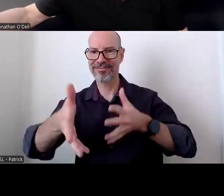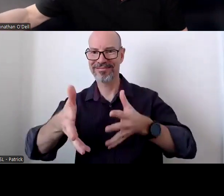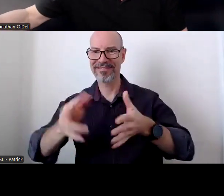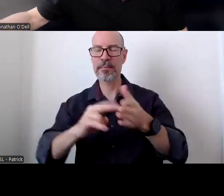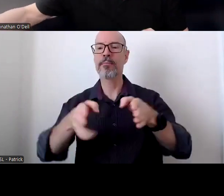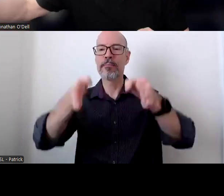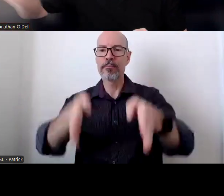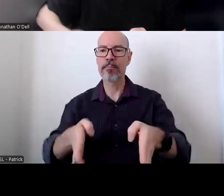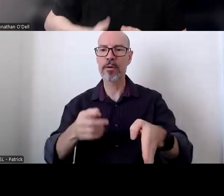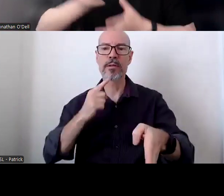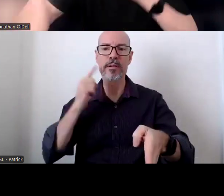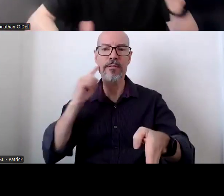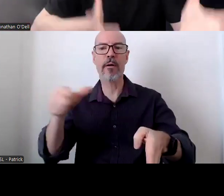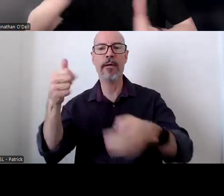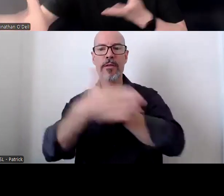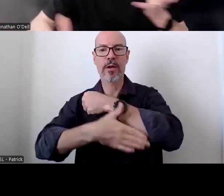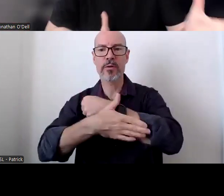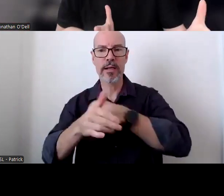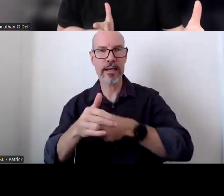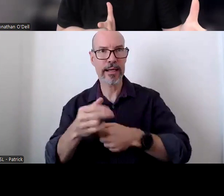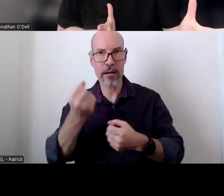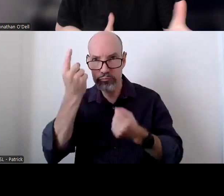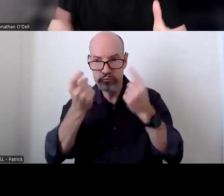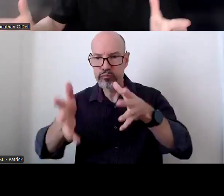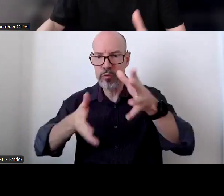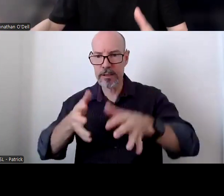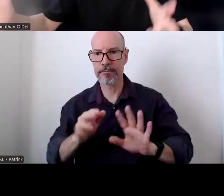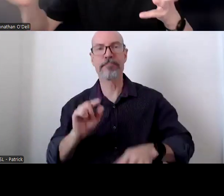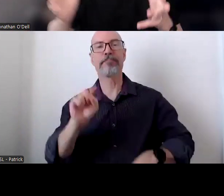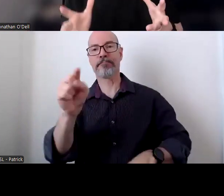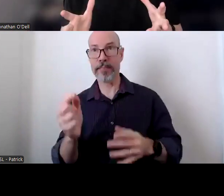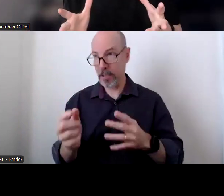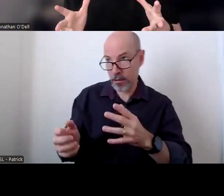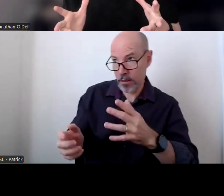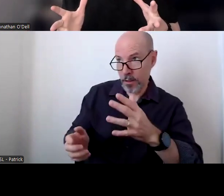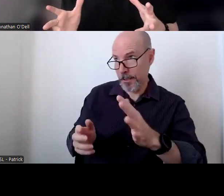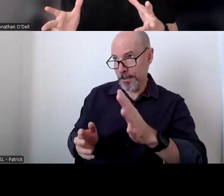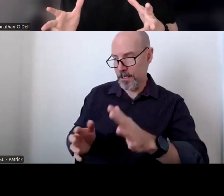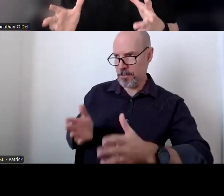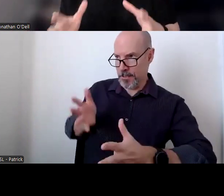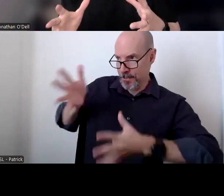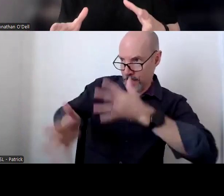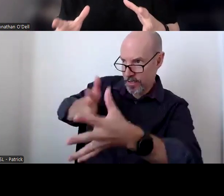American Sign Language for this person to understand, and this person then is going to gesture and sign back, which the ASL --